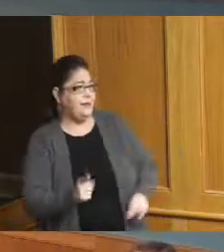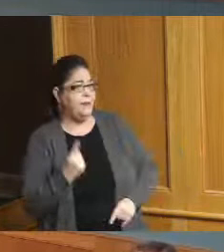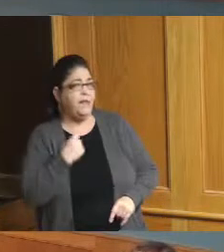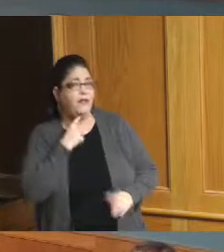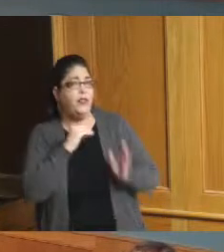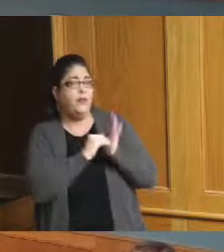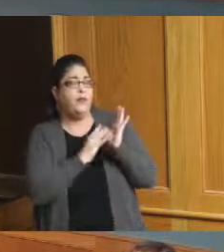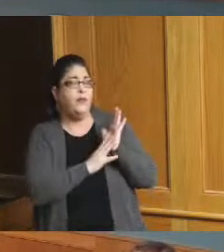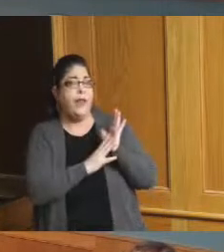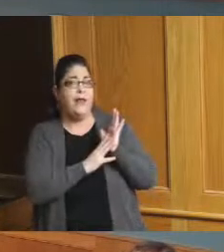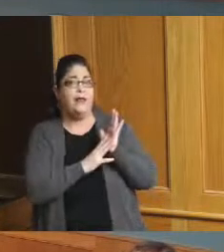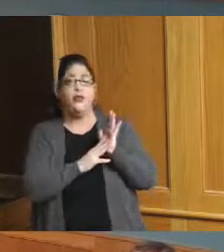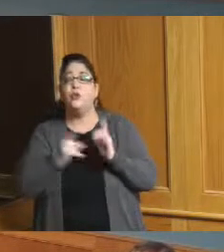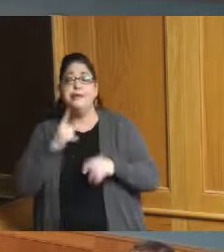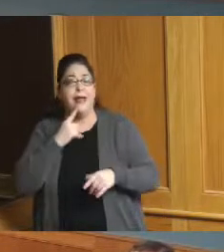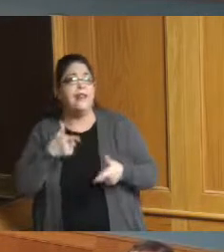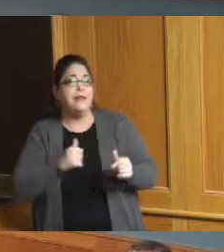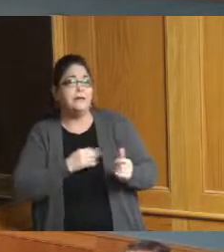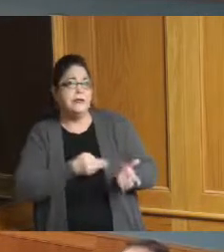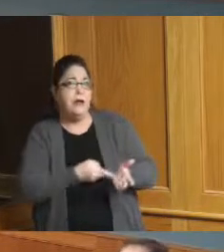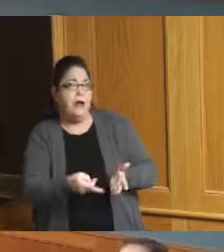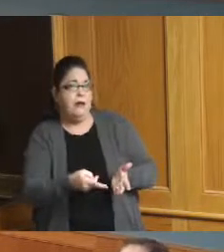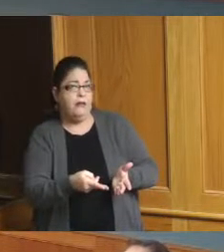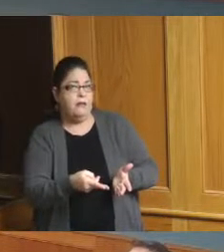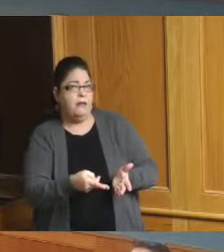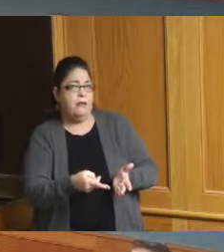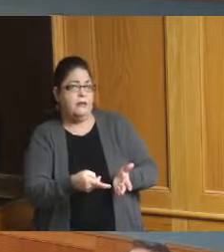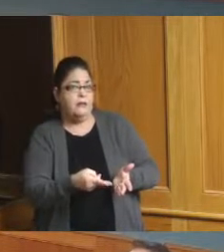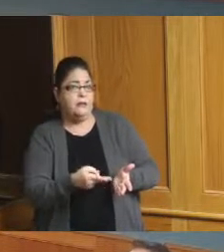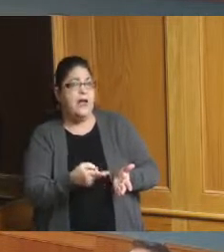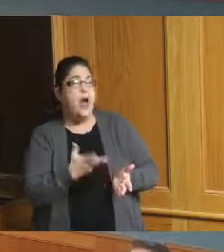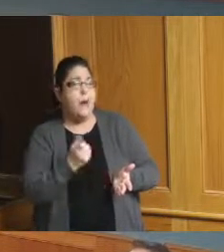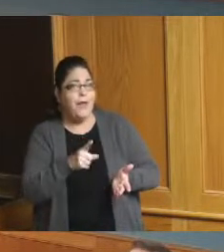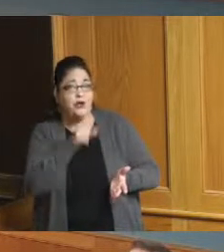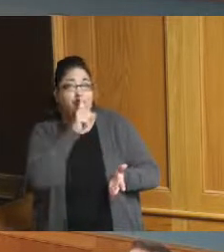because you said let's be honest and I just want to make sure you understand that I am honest